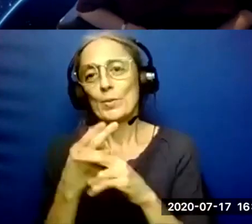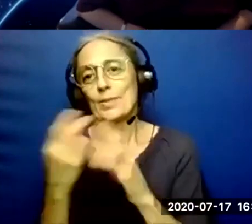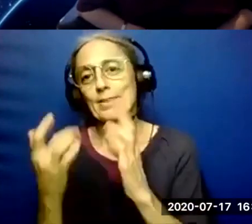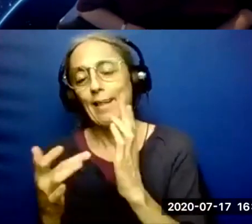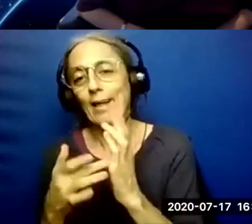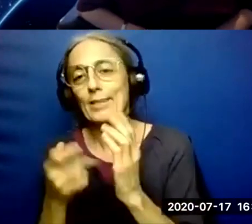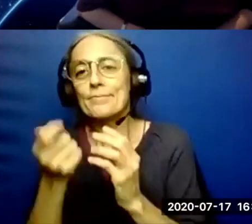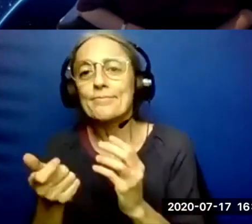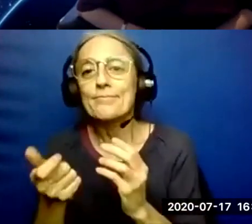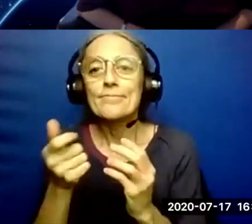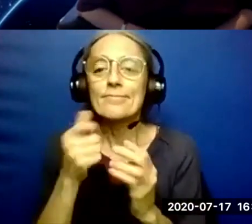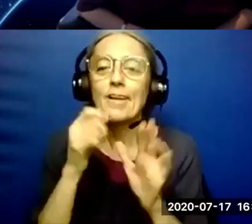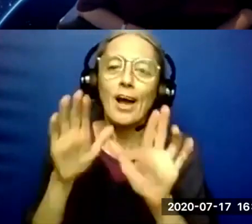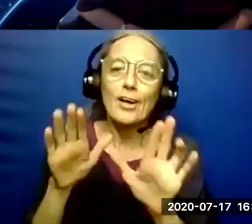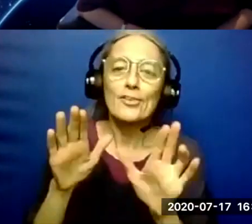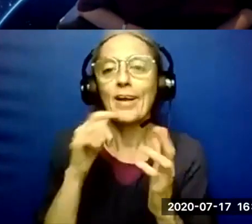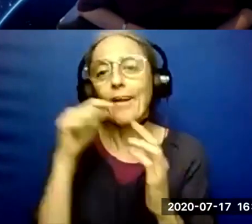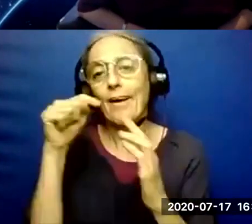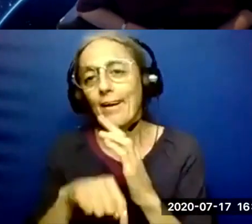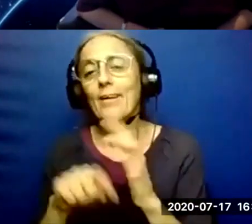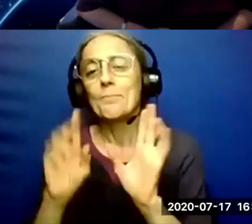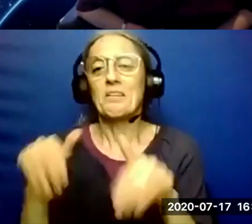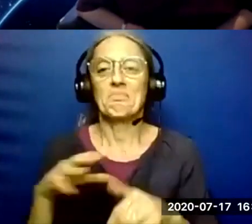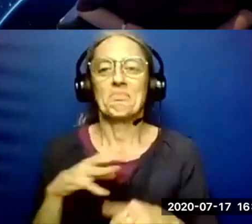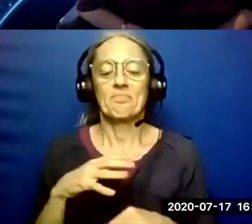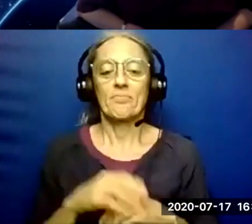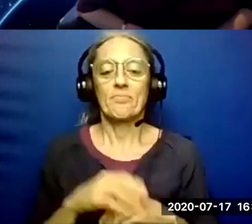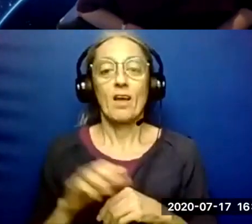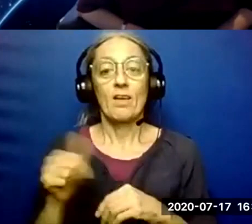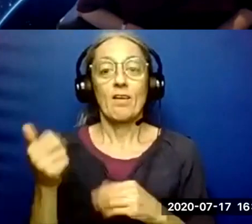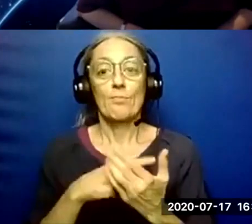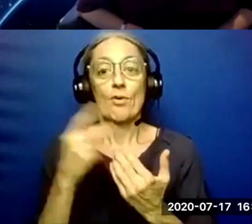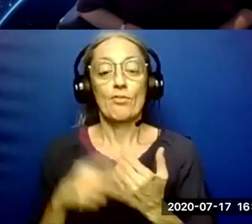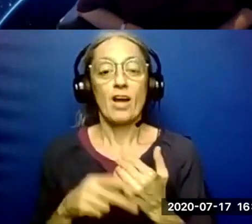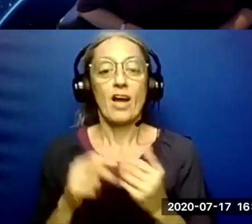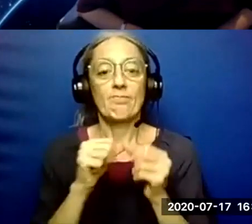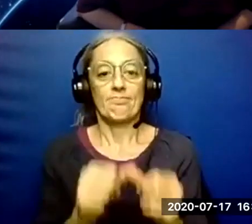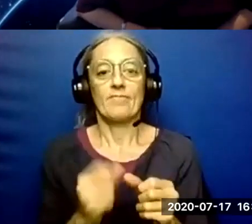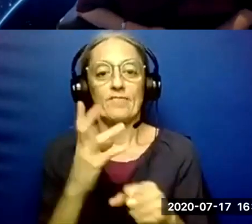was a program for a couple of years that had a star who